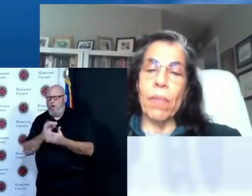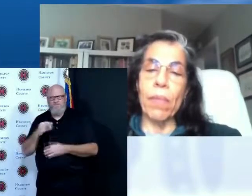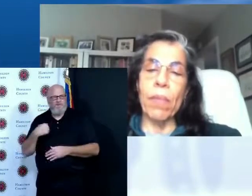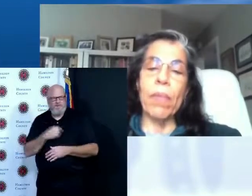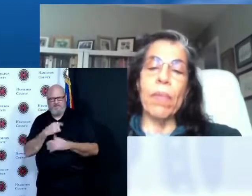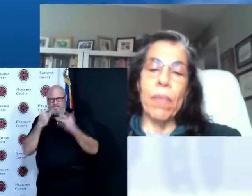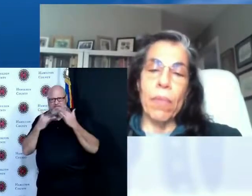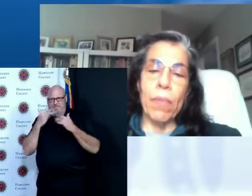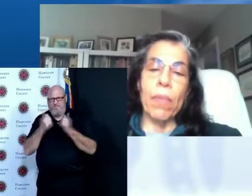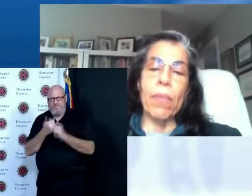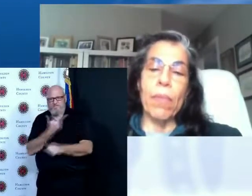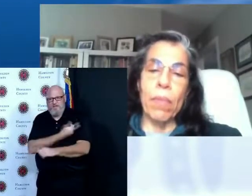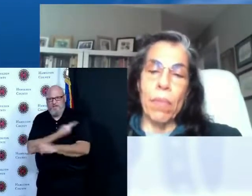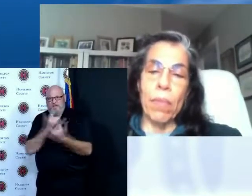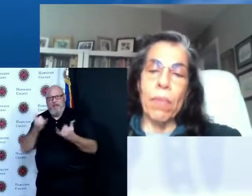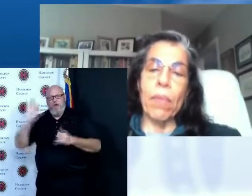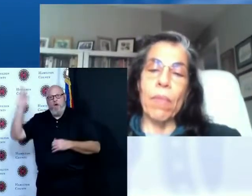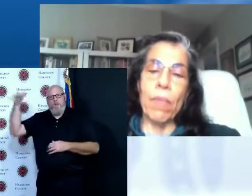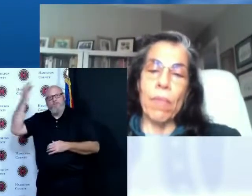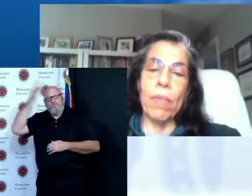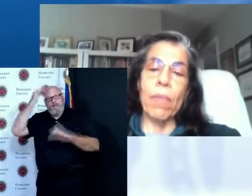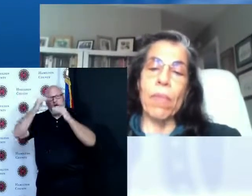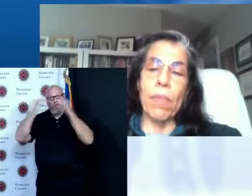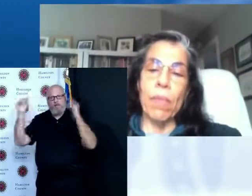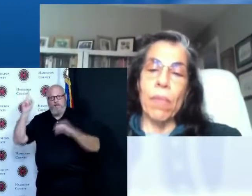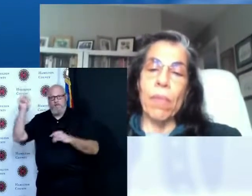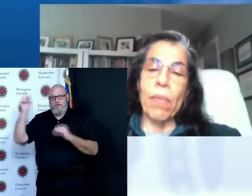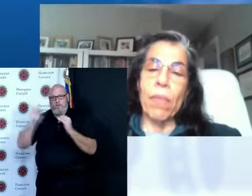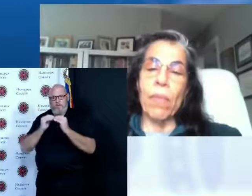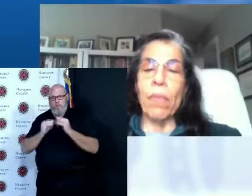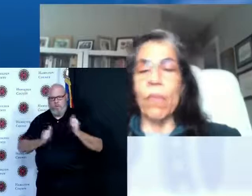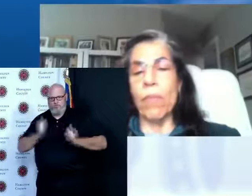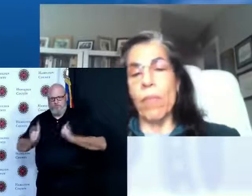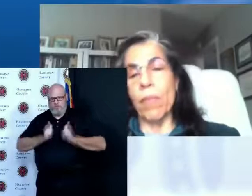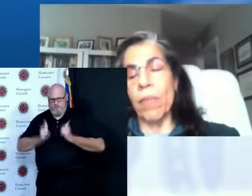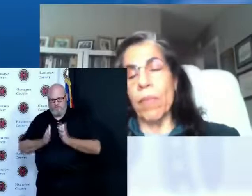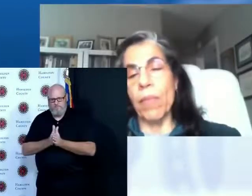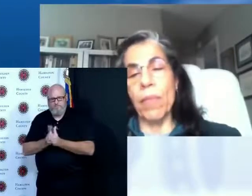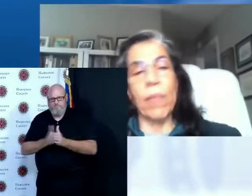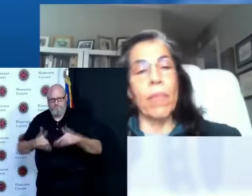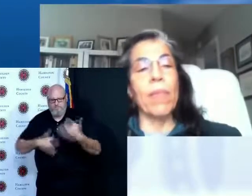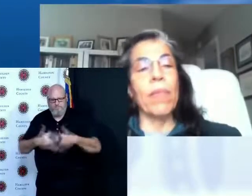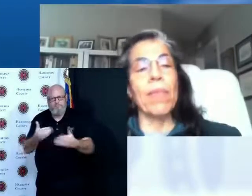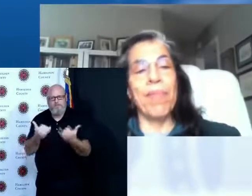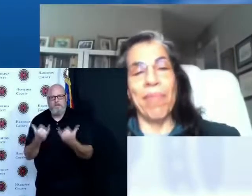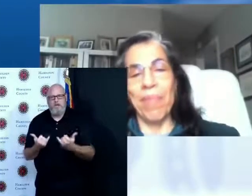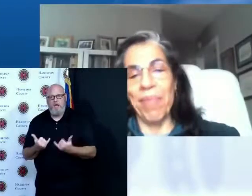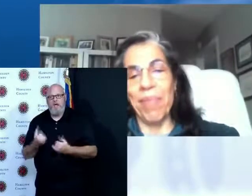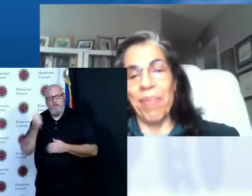from what I understand and and I'm pretty far down the pecking order by the way but but I